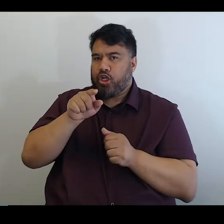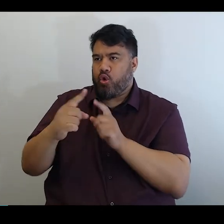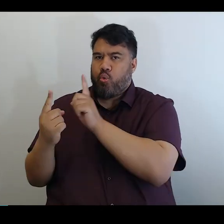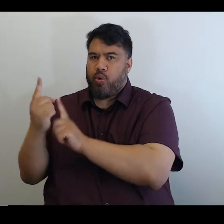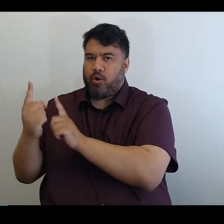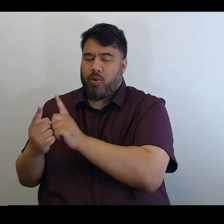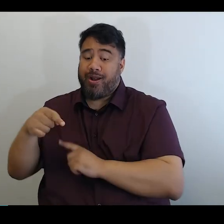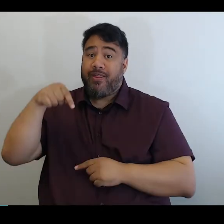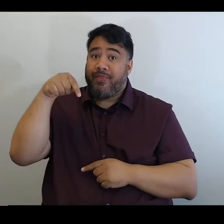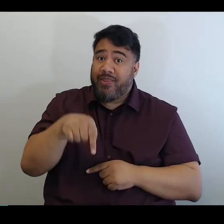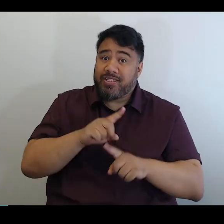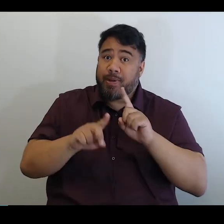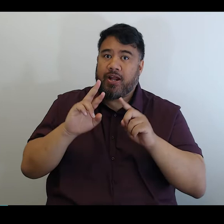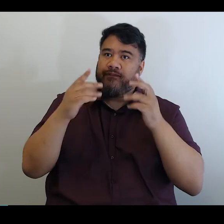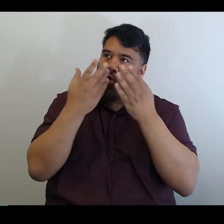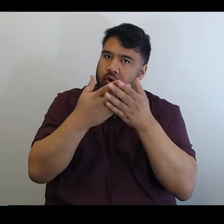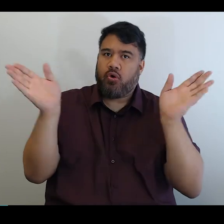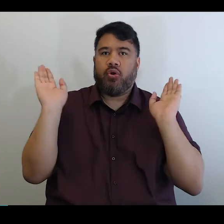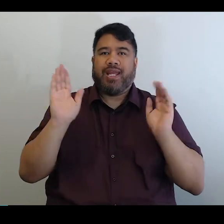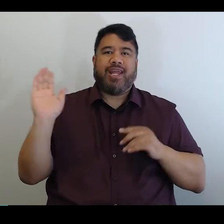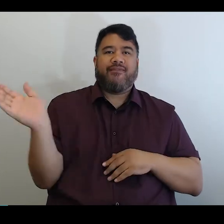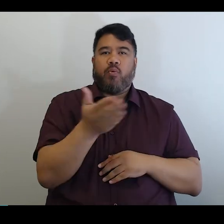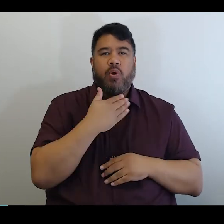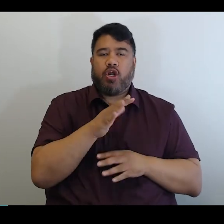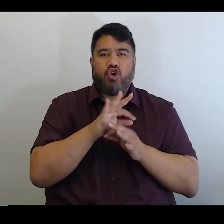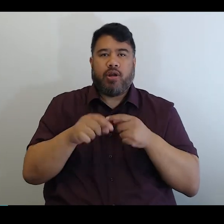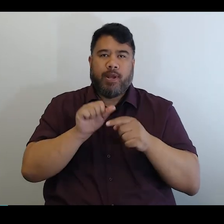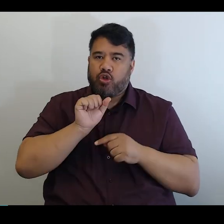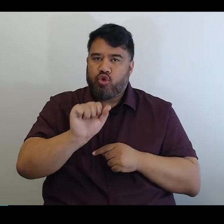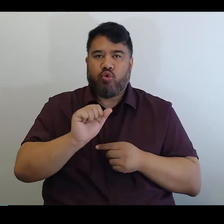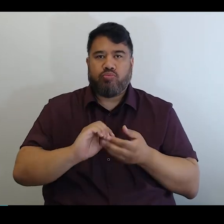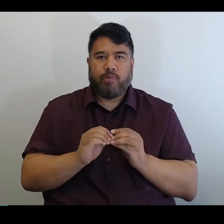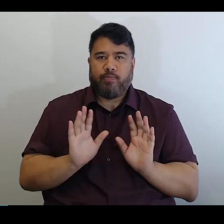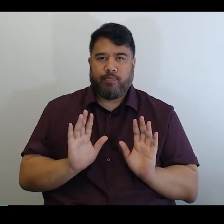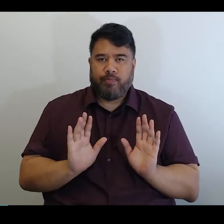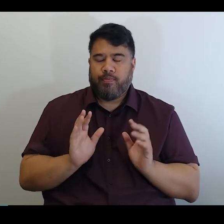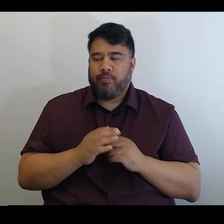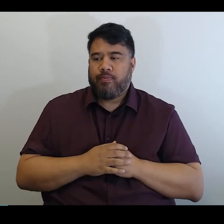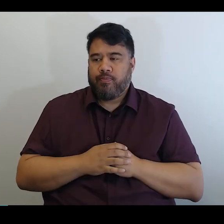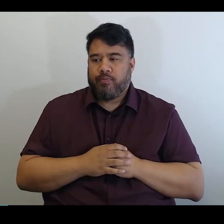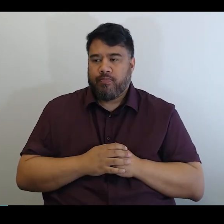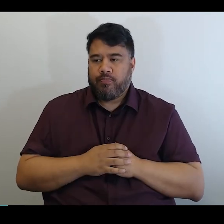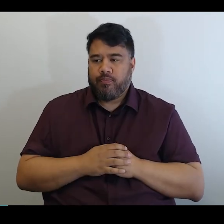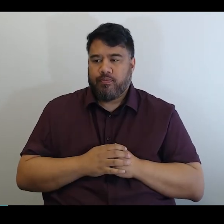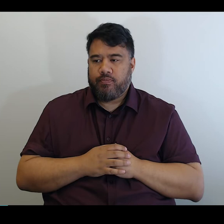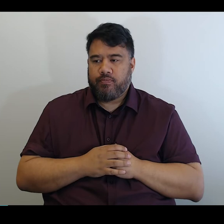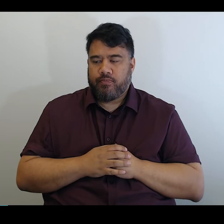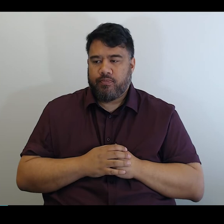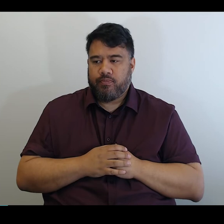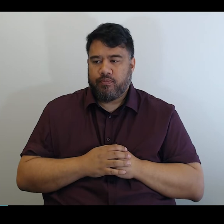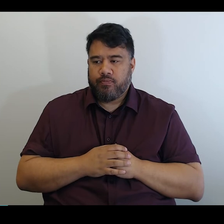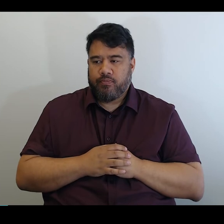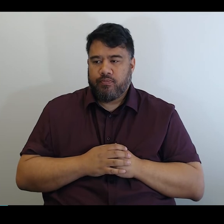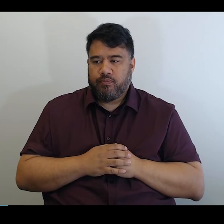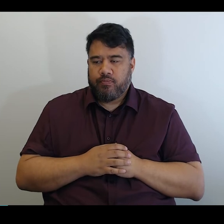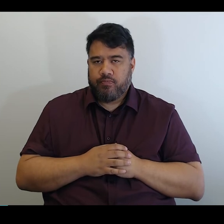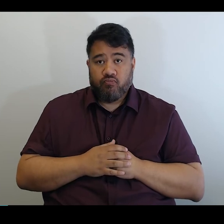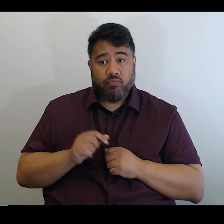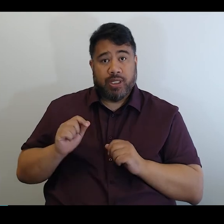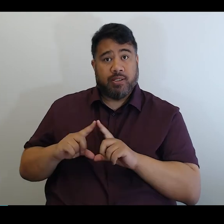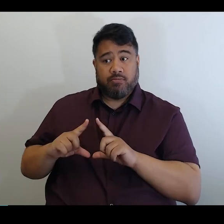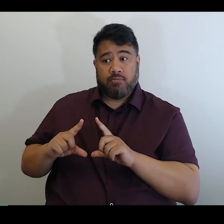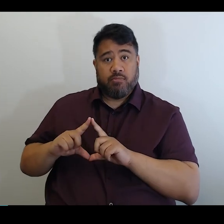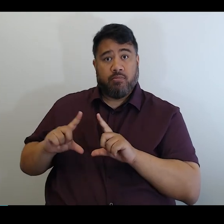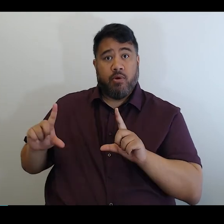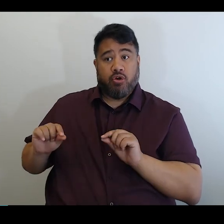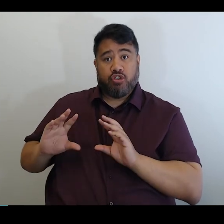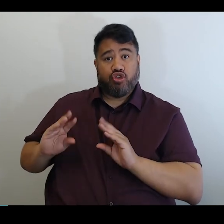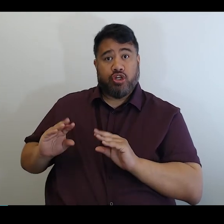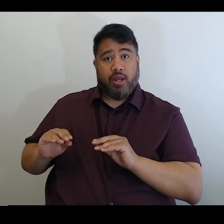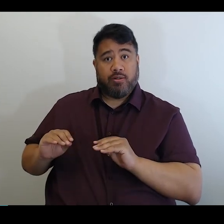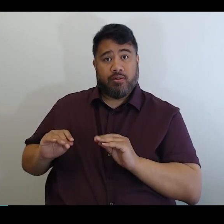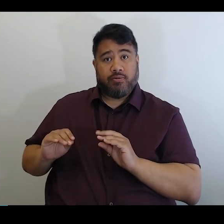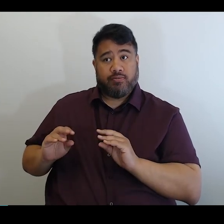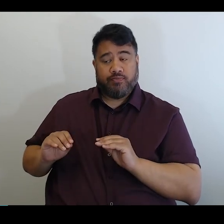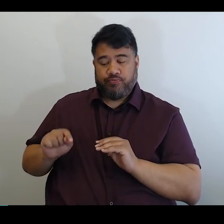If we don't get to all of the questions today, which I suspect we might not, please keep writing your questions in the chat, which will be open 15 minutes after the session ends.